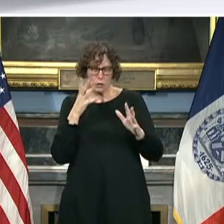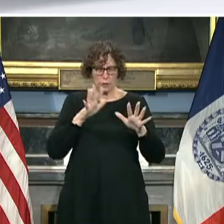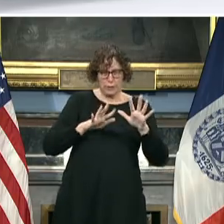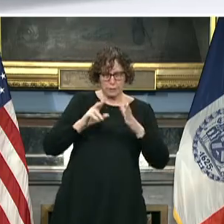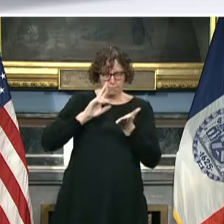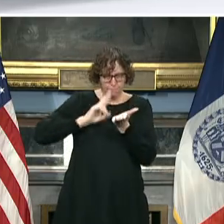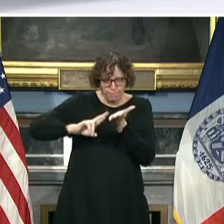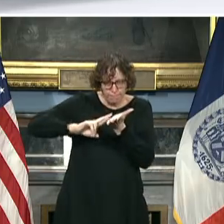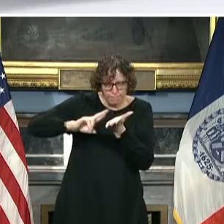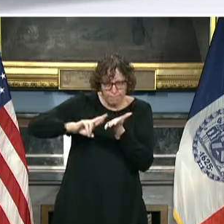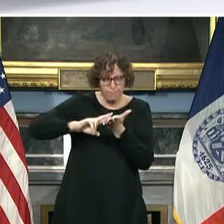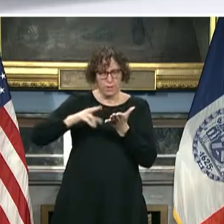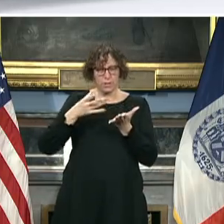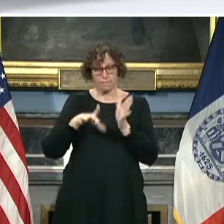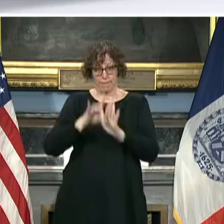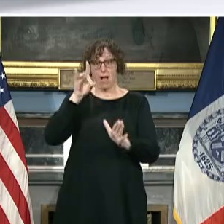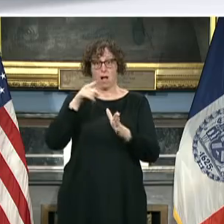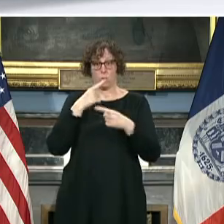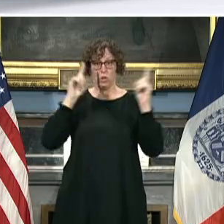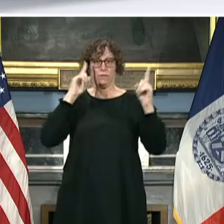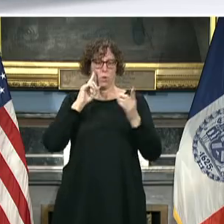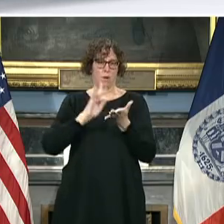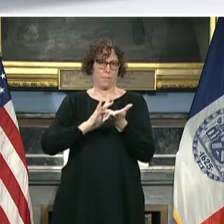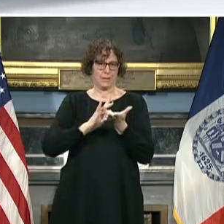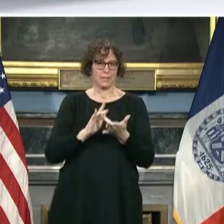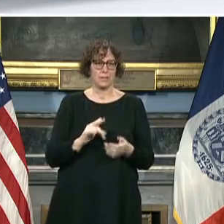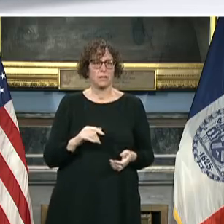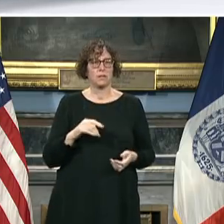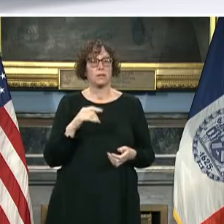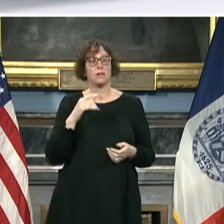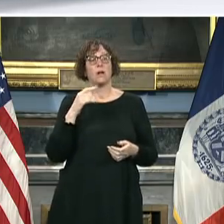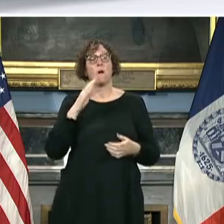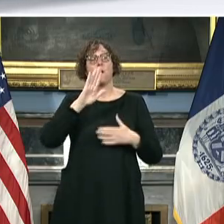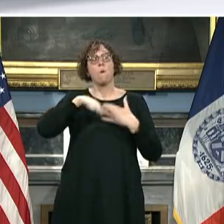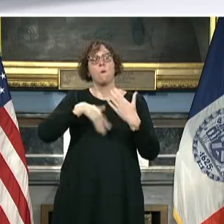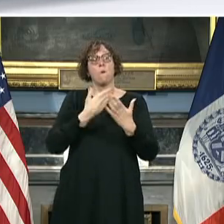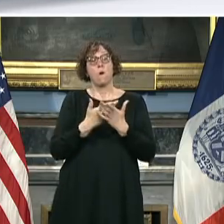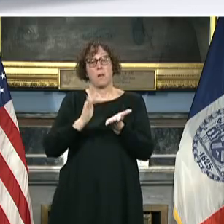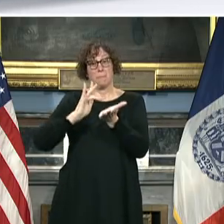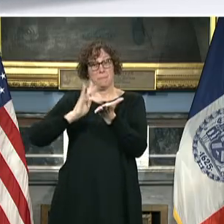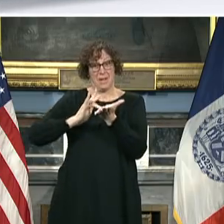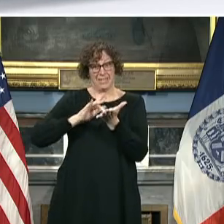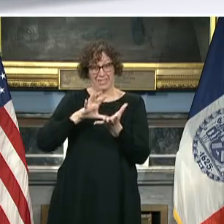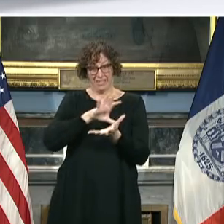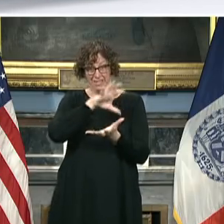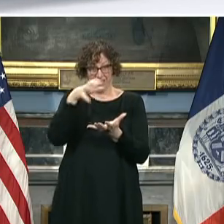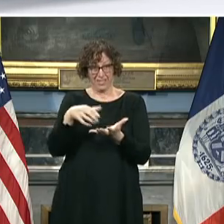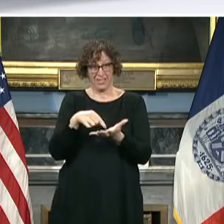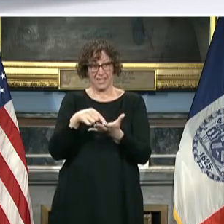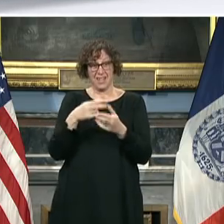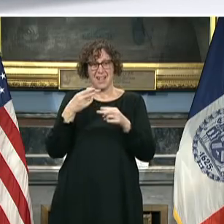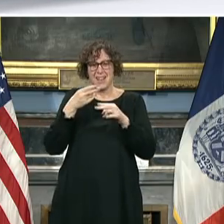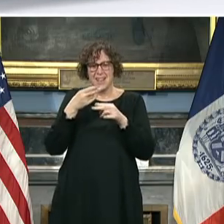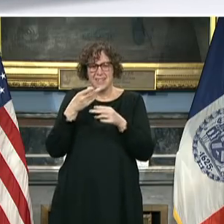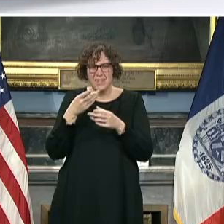THESE ARE ALL DONE WITH APPROPRIATE KIND